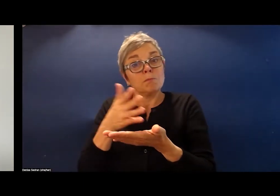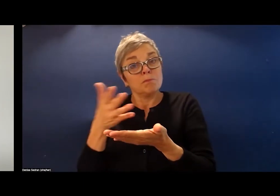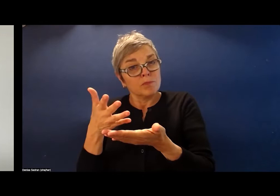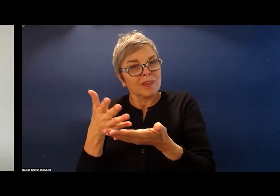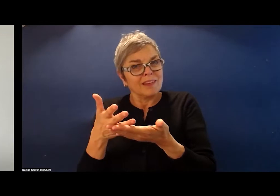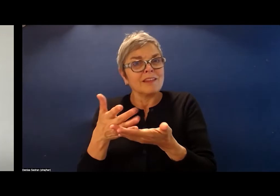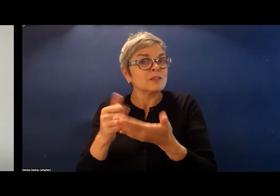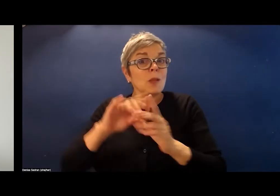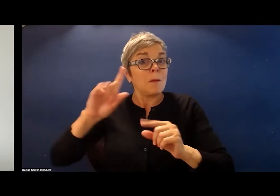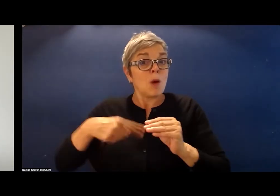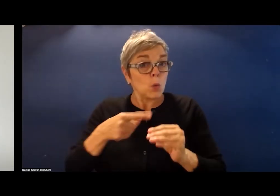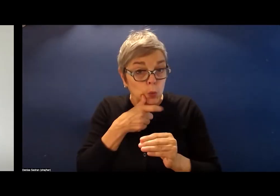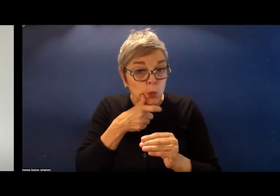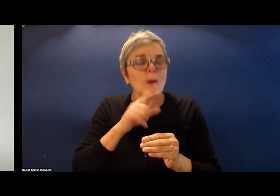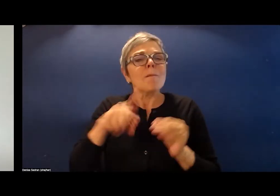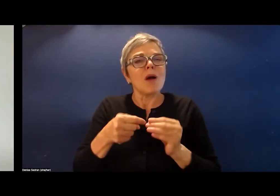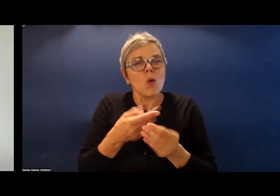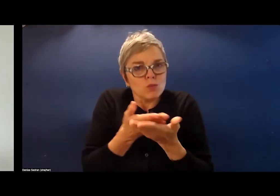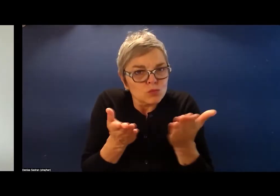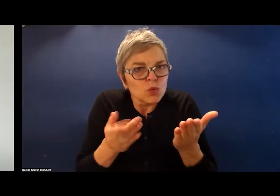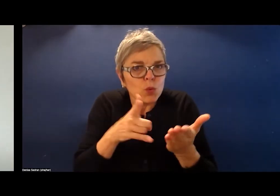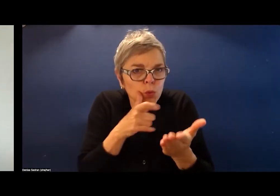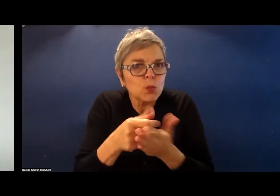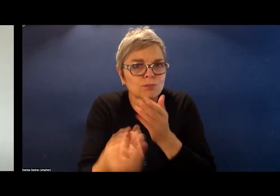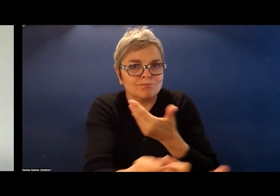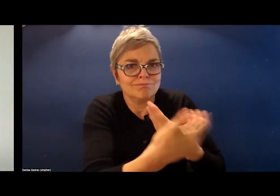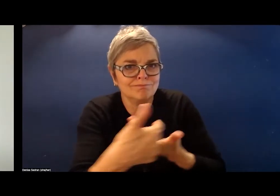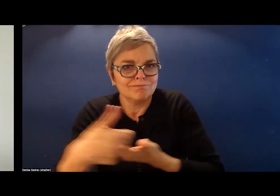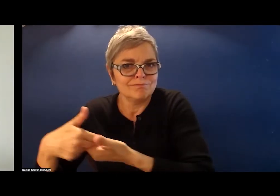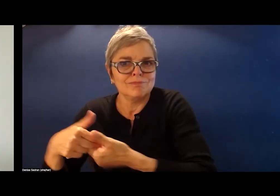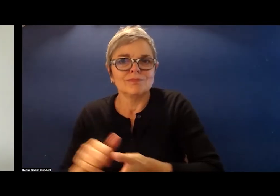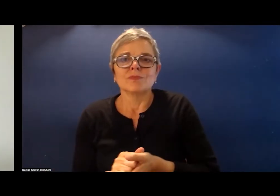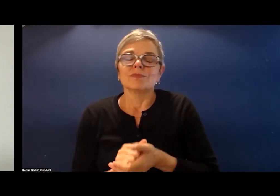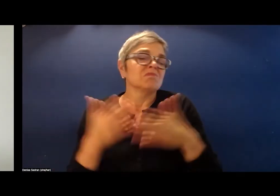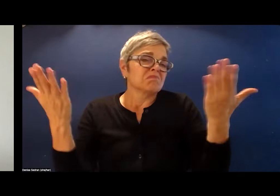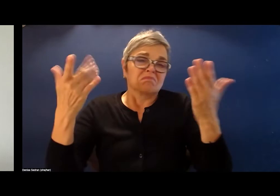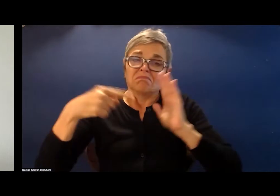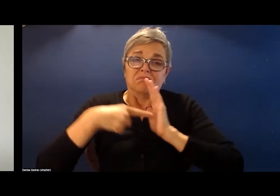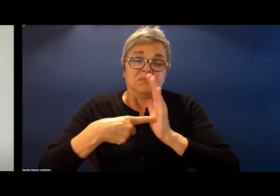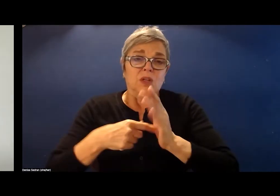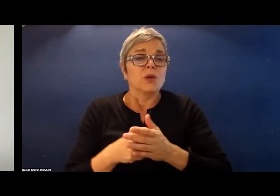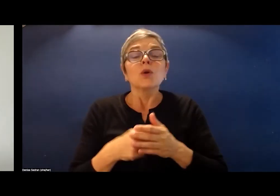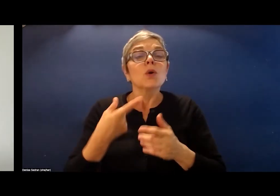about its participants. And so one of the things that I love is we can use the same material, we could offer